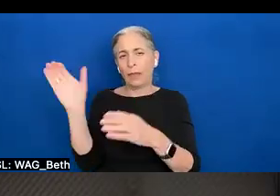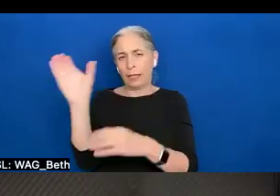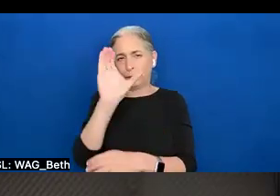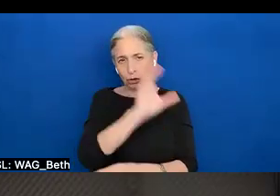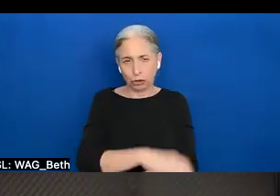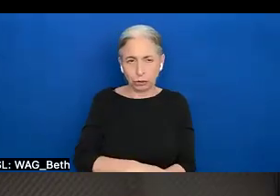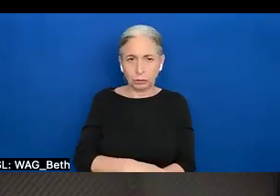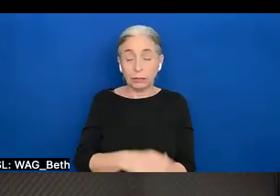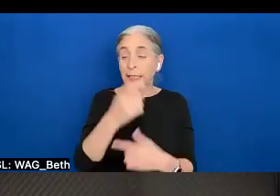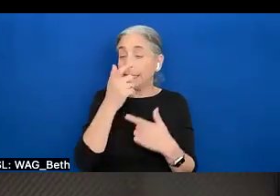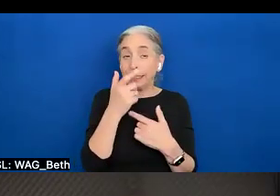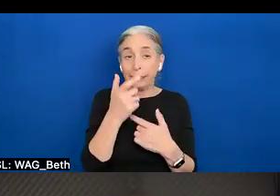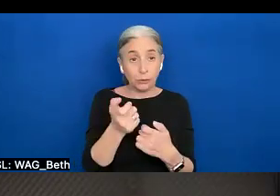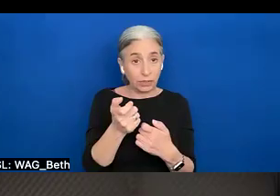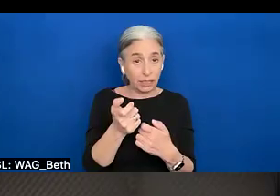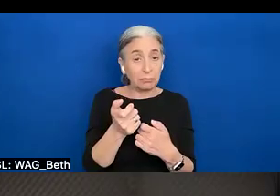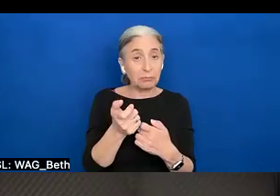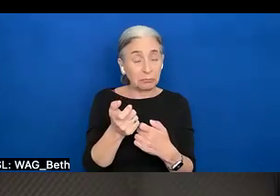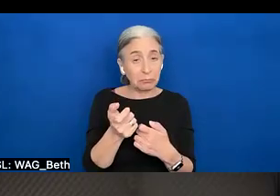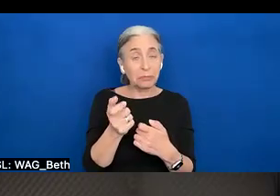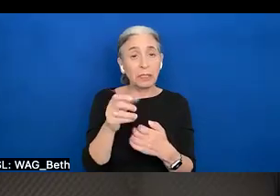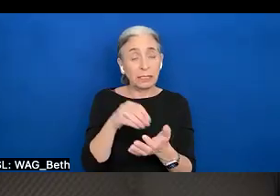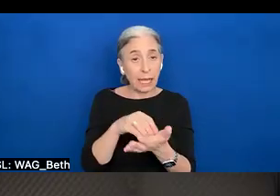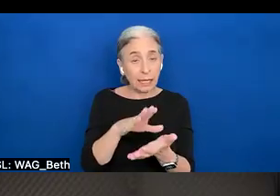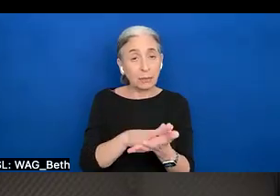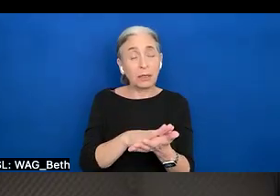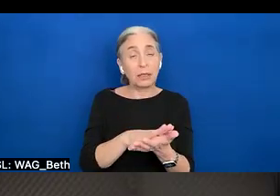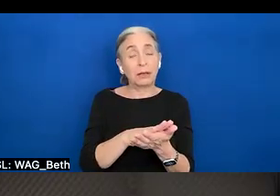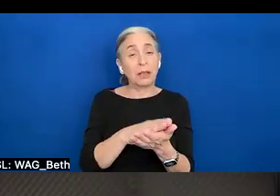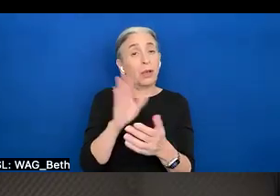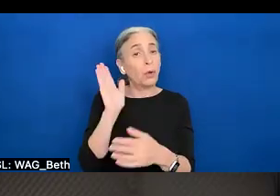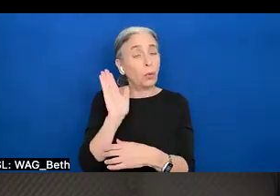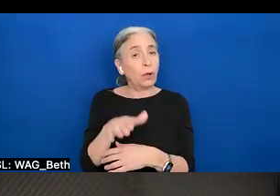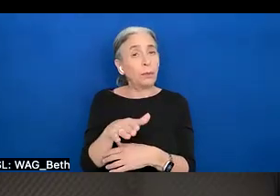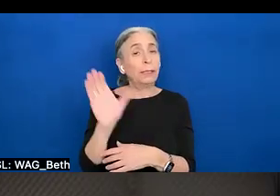Interestingly, a document will be searched many, many